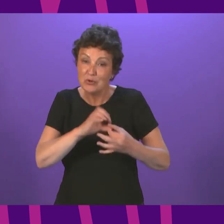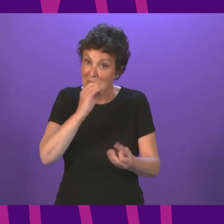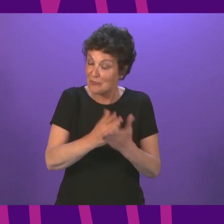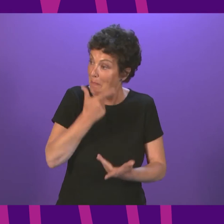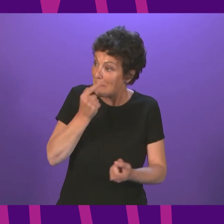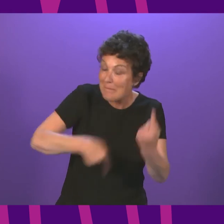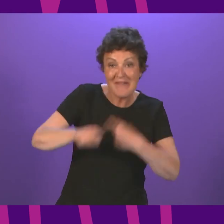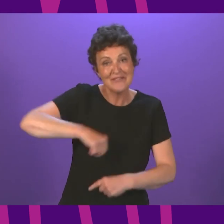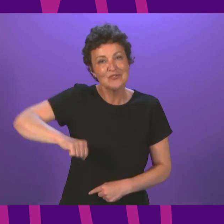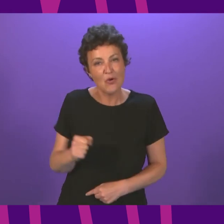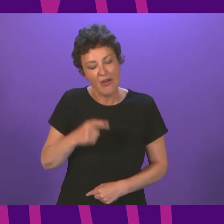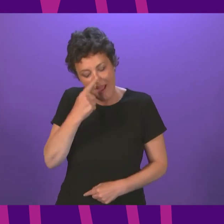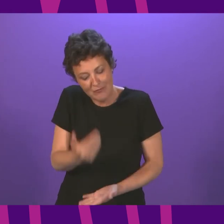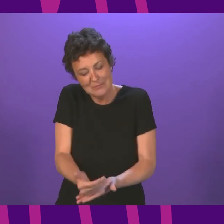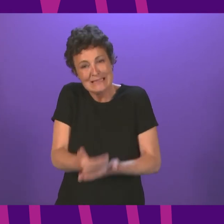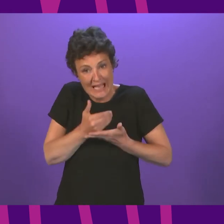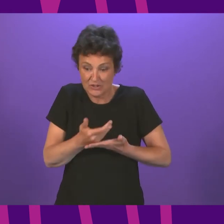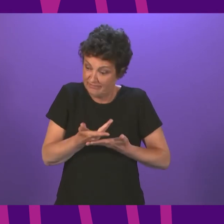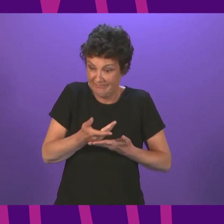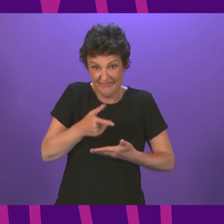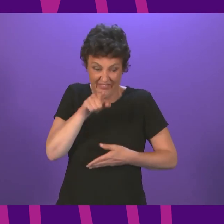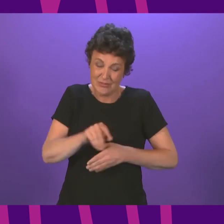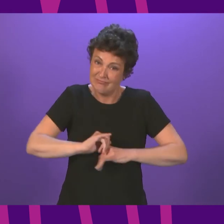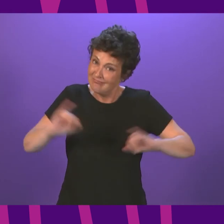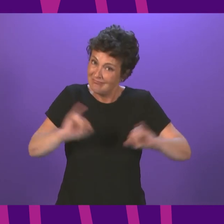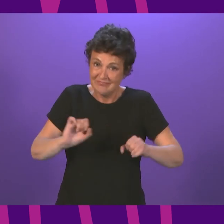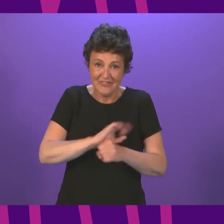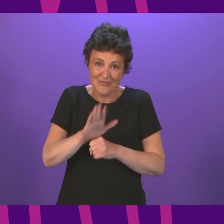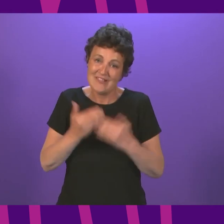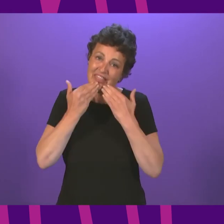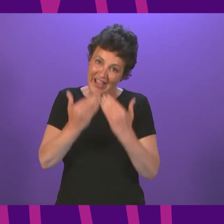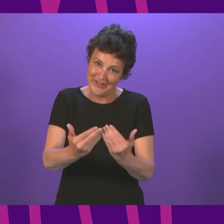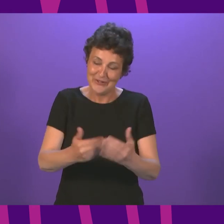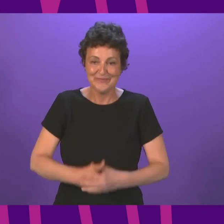concerning that the decisions of the First Minister and SNP ministers could lead to further